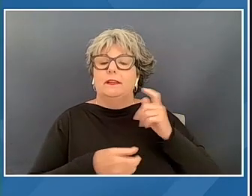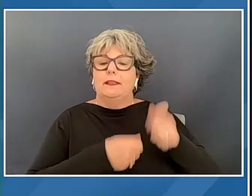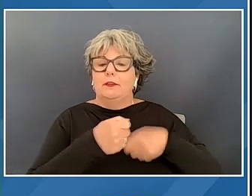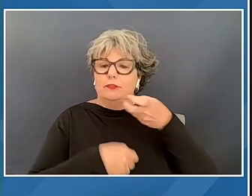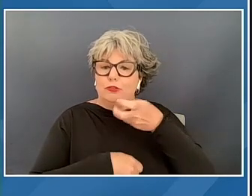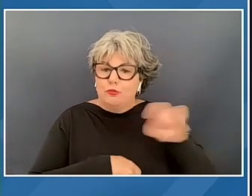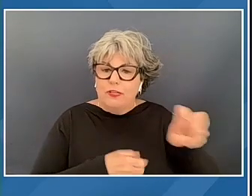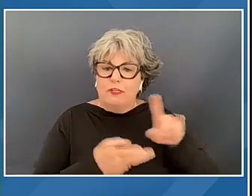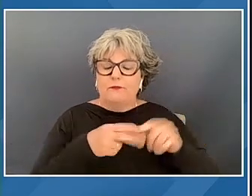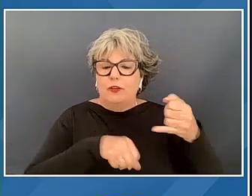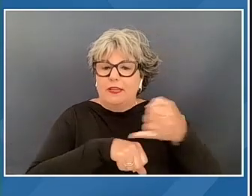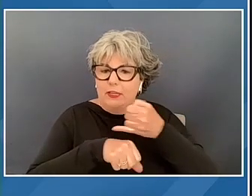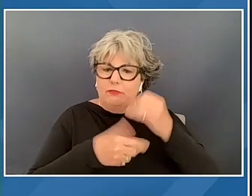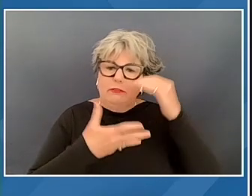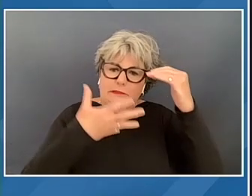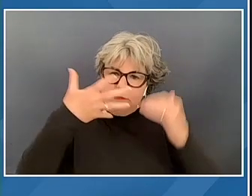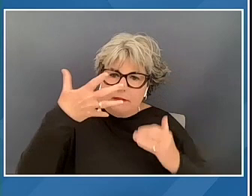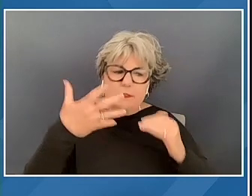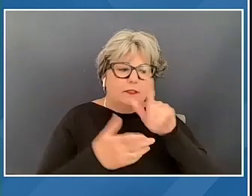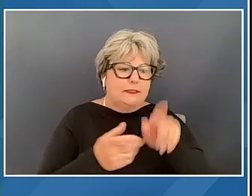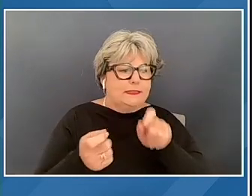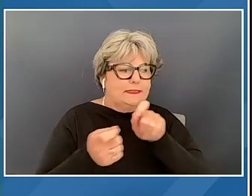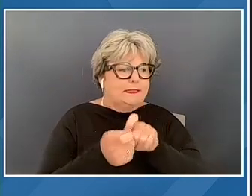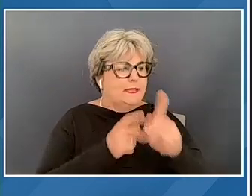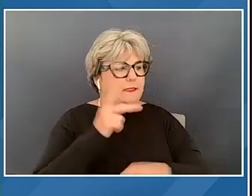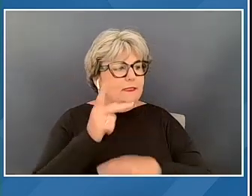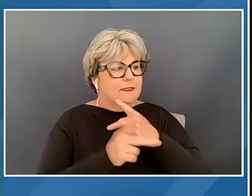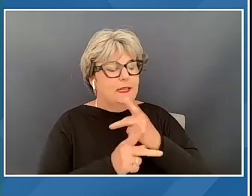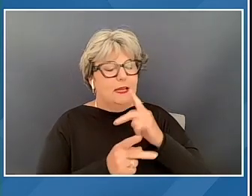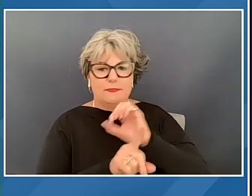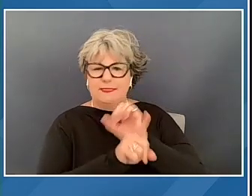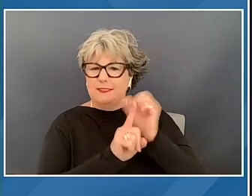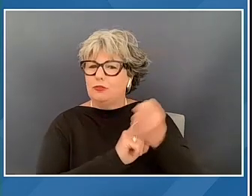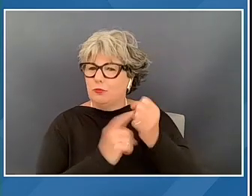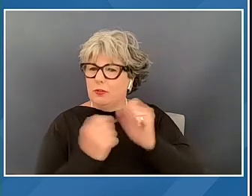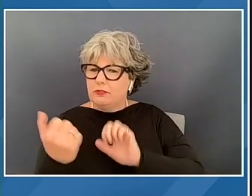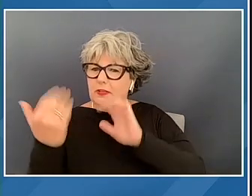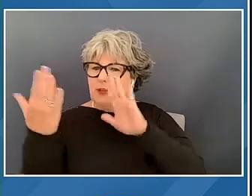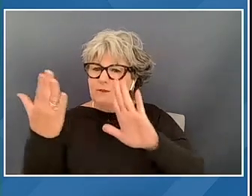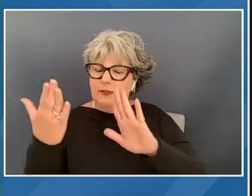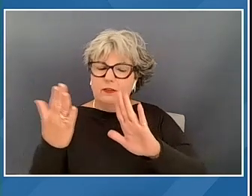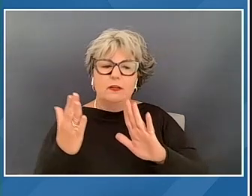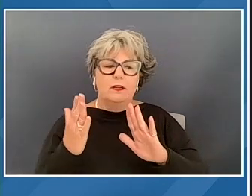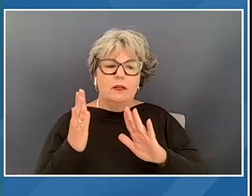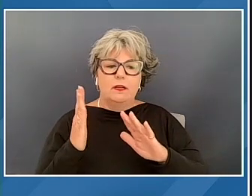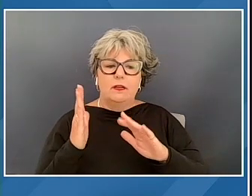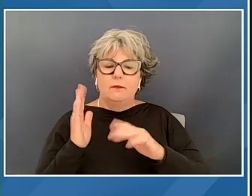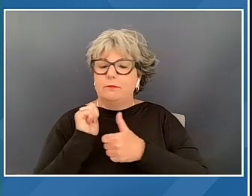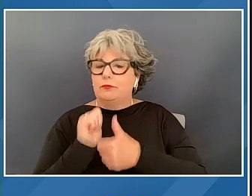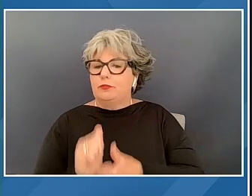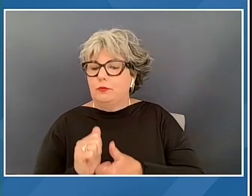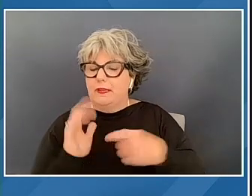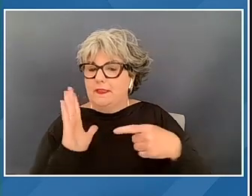interest. Those are the exact types of cases where I think pursuing the debt is not appropriate. And so I think that I